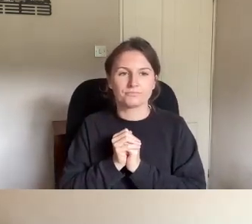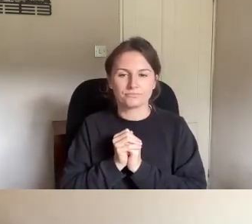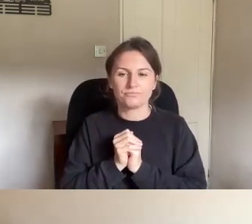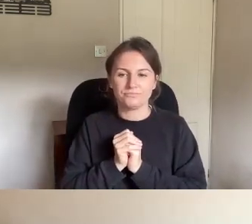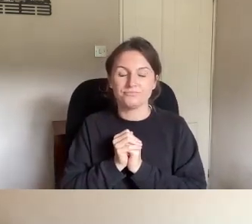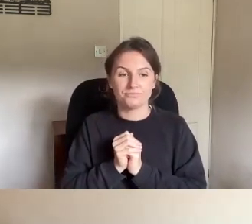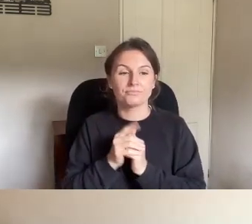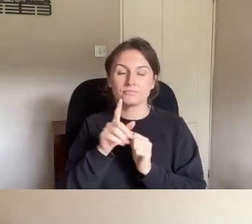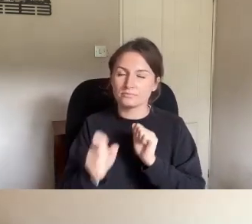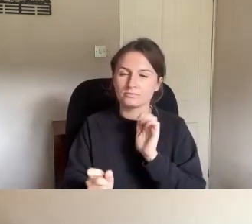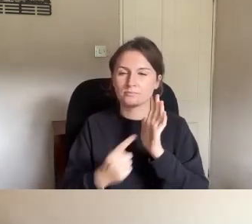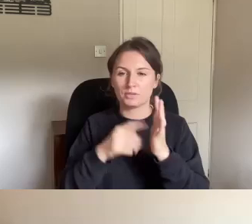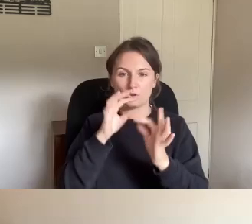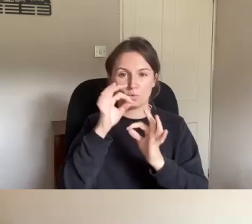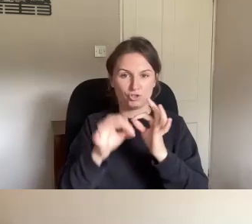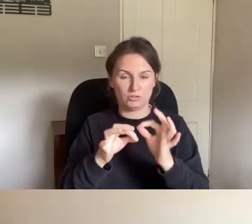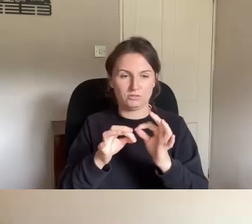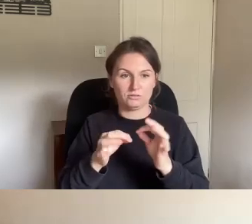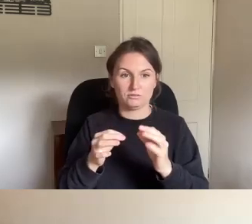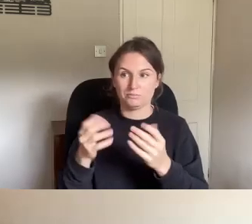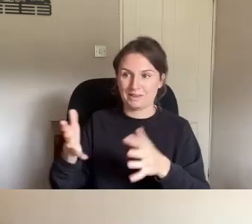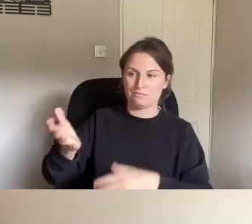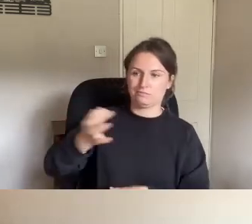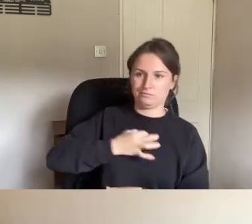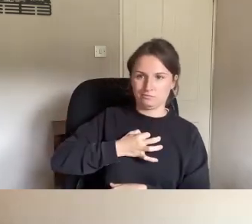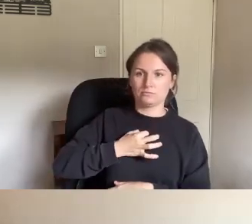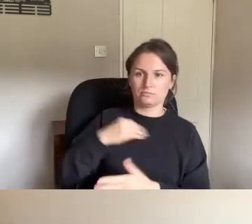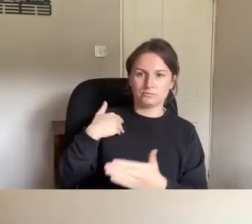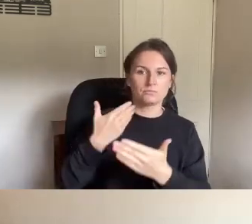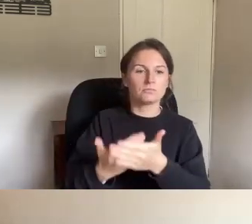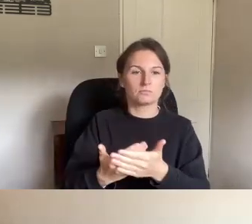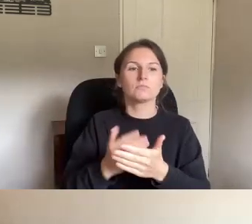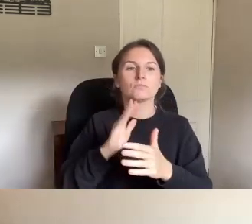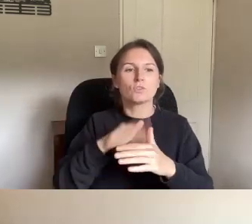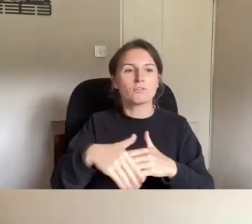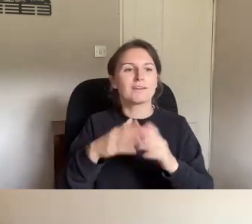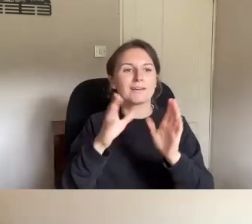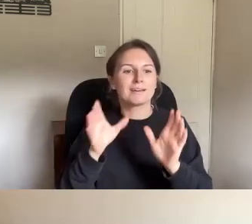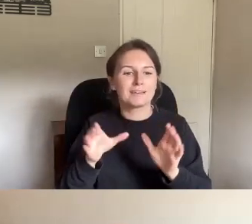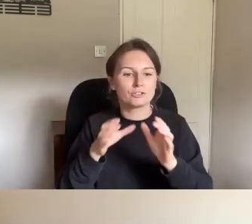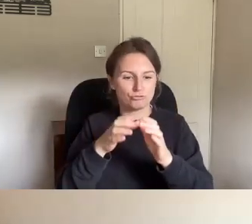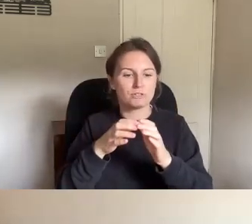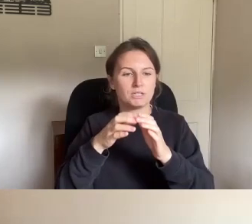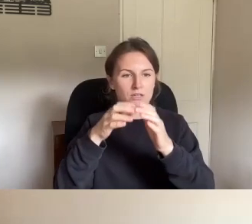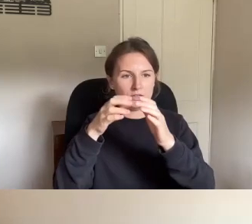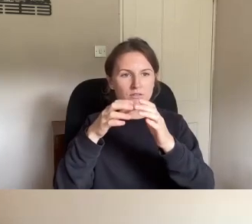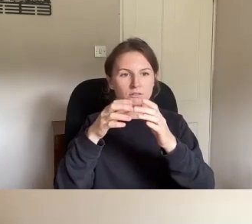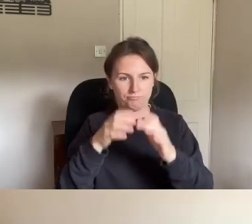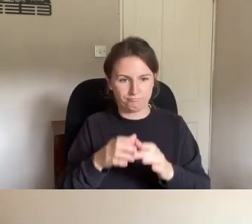Some of the main questions that we've been asked so far have been about the categories and what we're looking for in those categories.